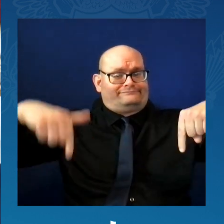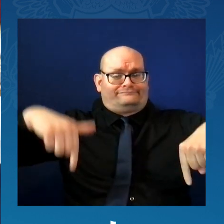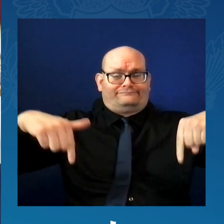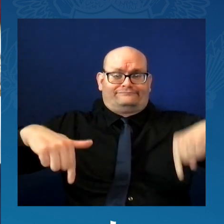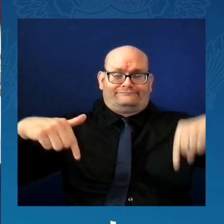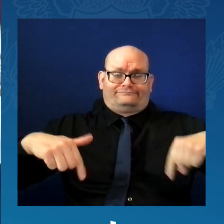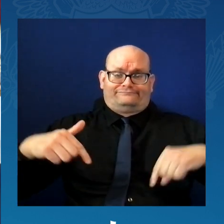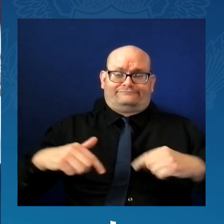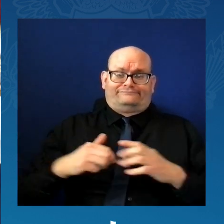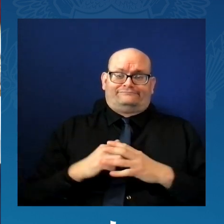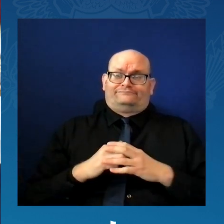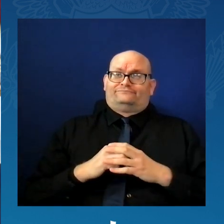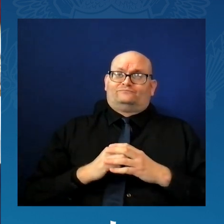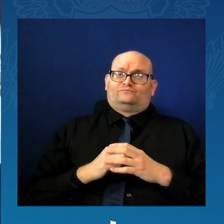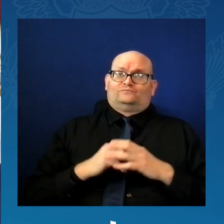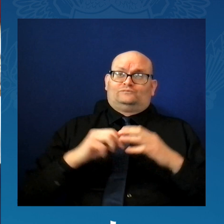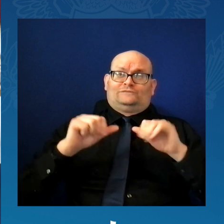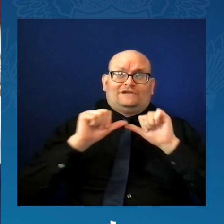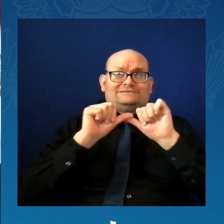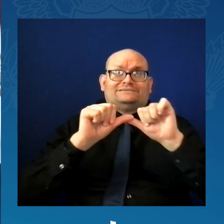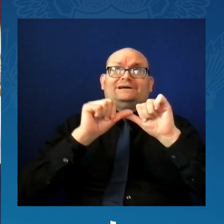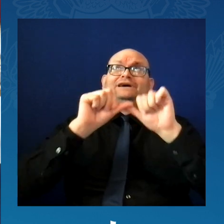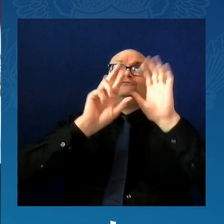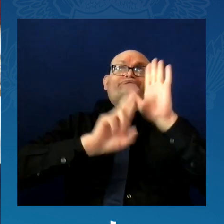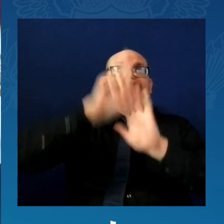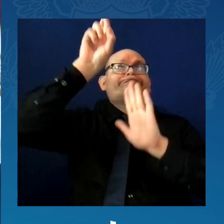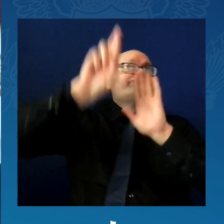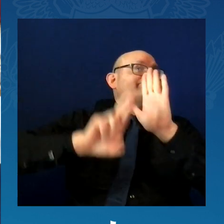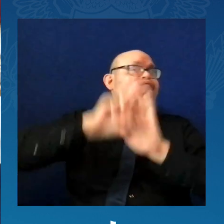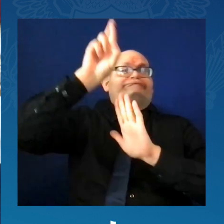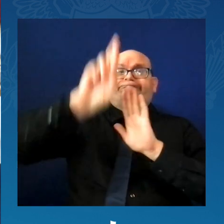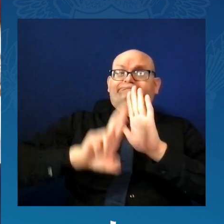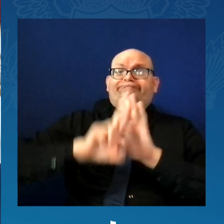Thank you. The Vice President: Thank you so very much. And please thank the secretary as well.